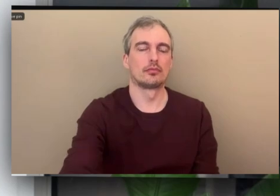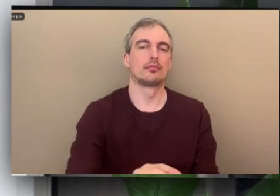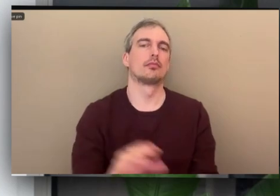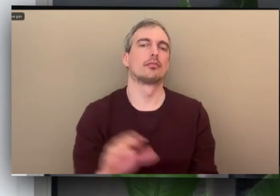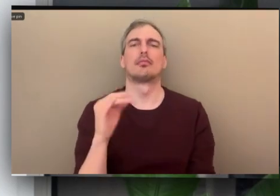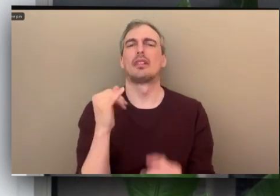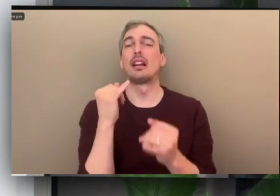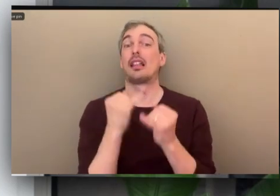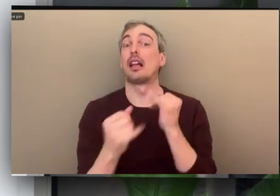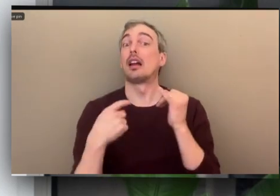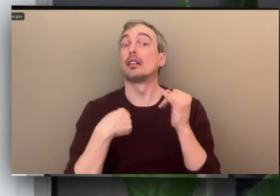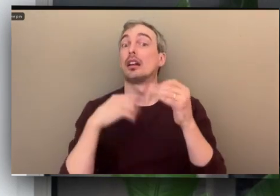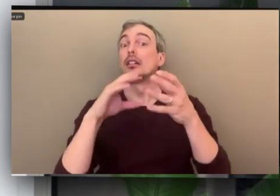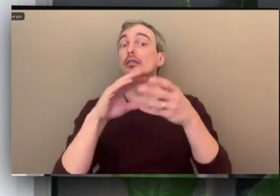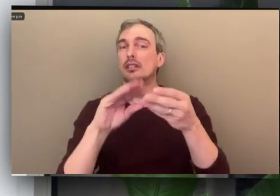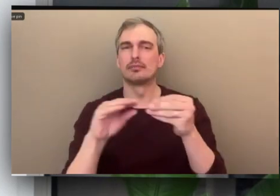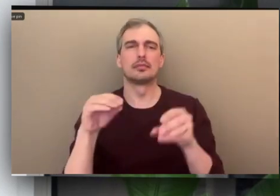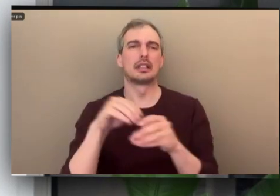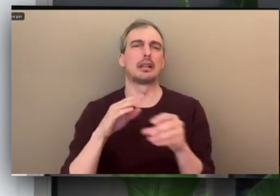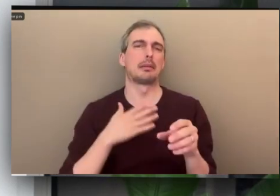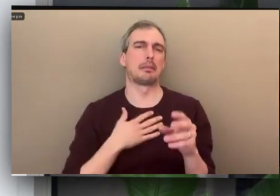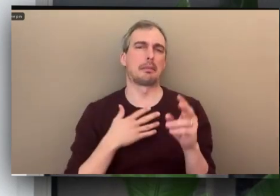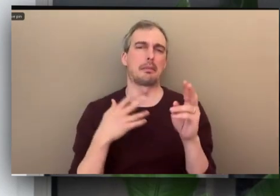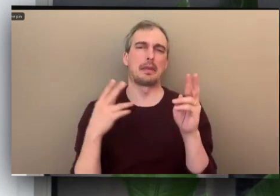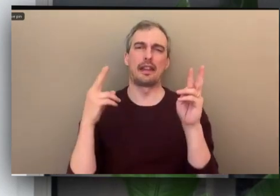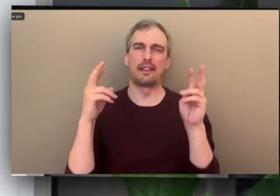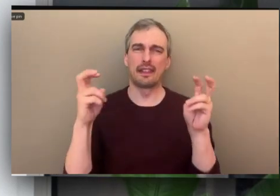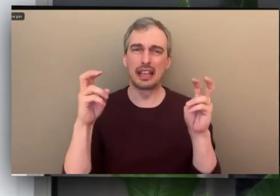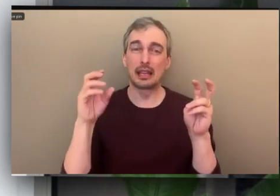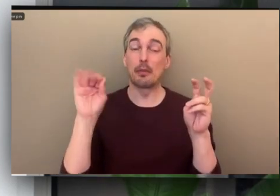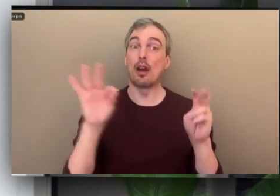program for this year, about All In Together, I do want to leave everybody